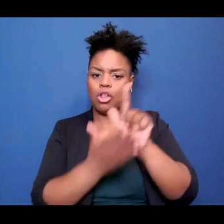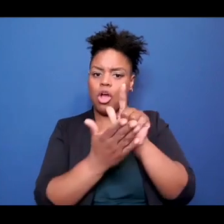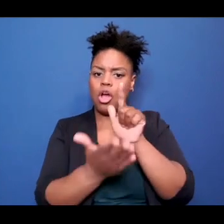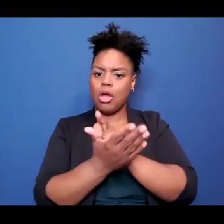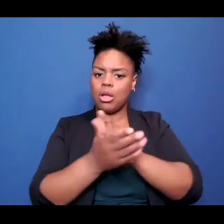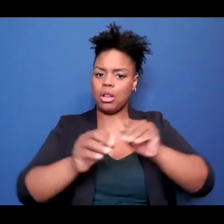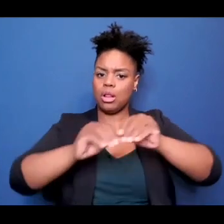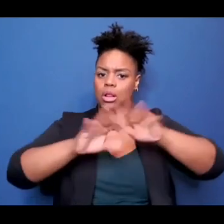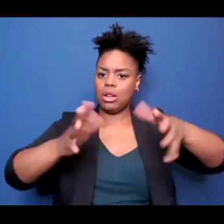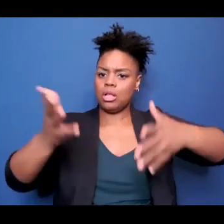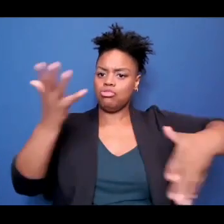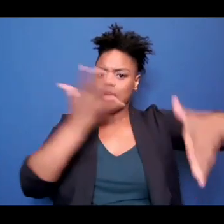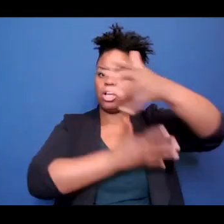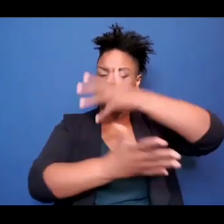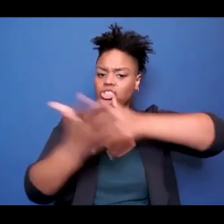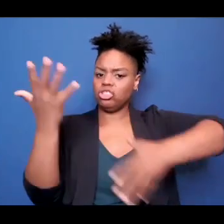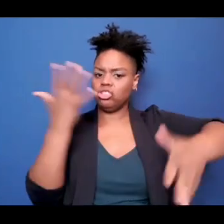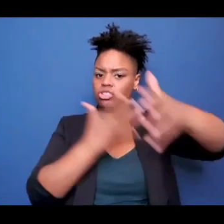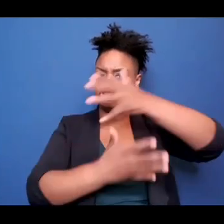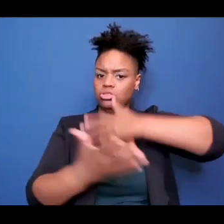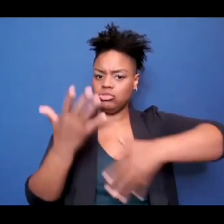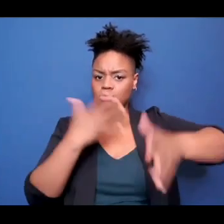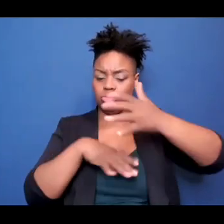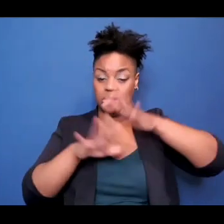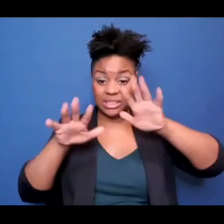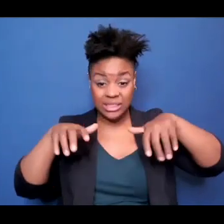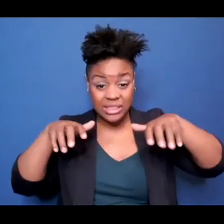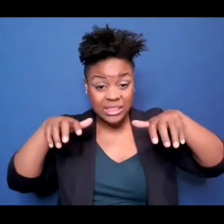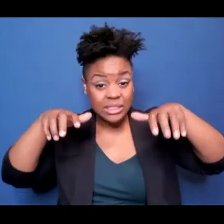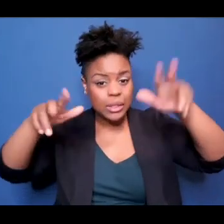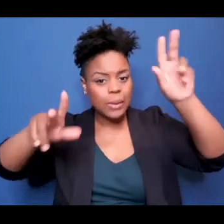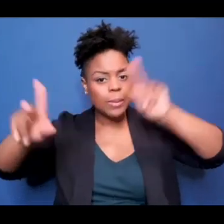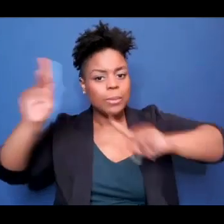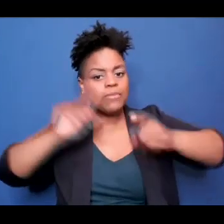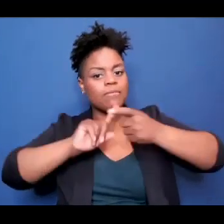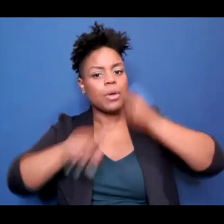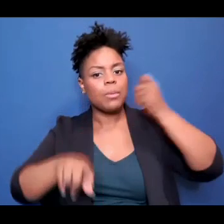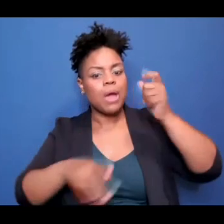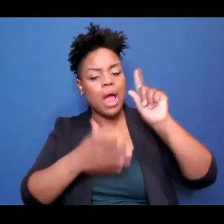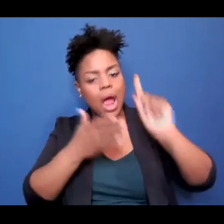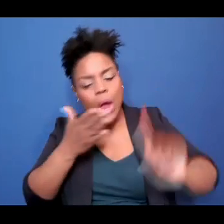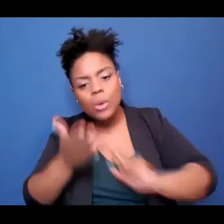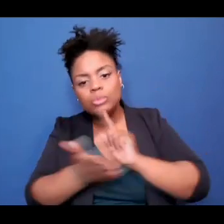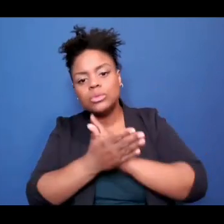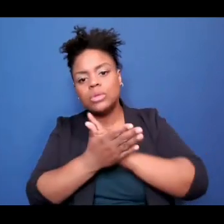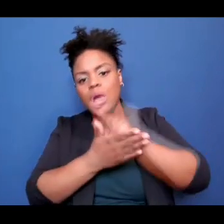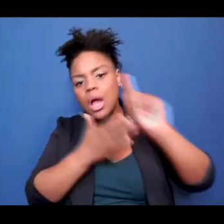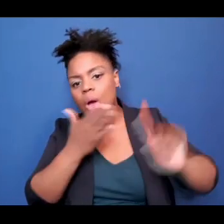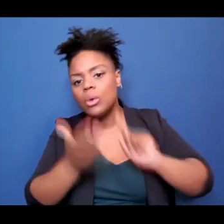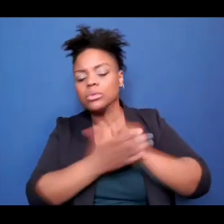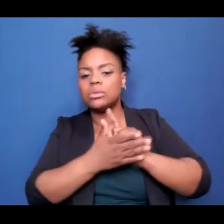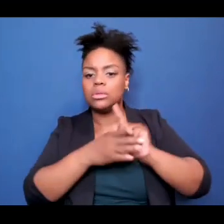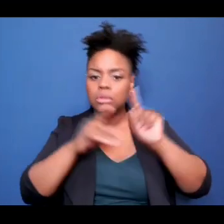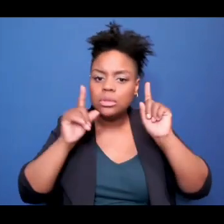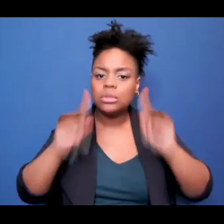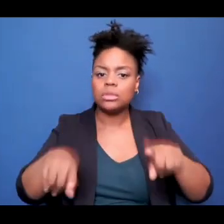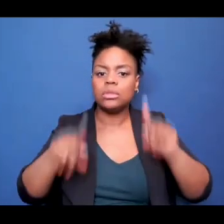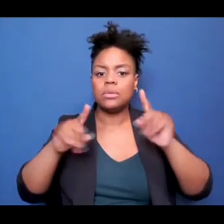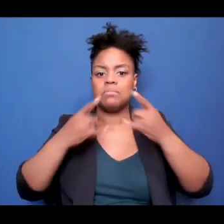TO CAPACITY AND ESCHEWING MASKS. BUSTLING CROWDS MANY OF WHOM COME FROM HOURS AWAY AS TOURISTS